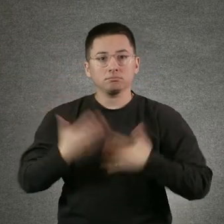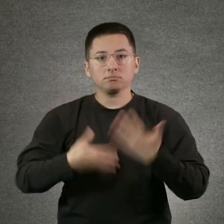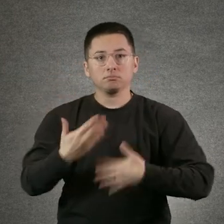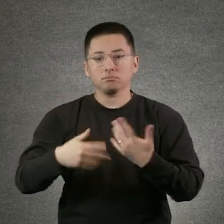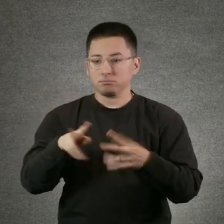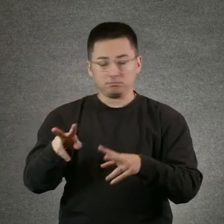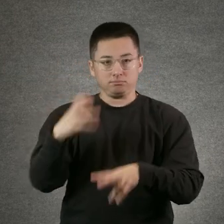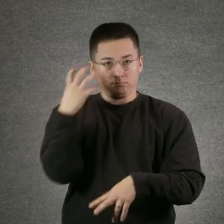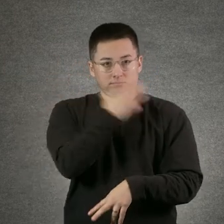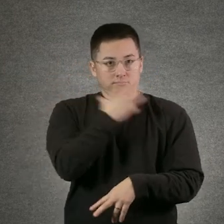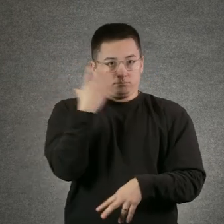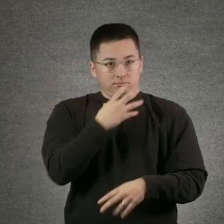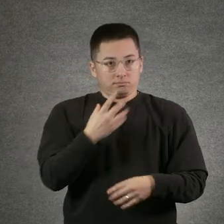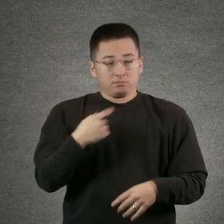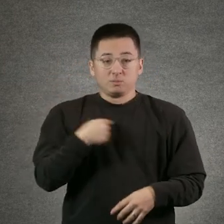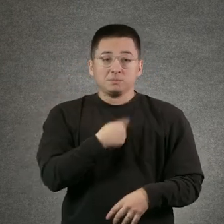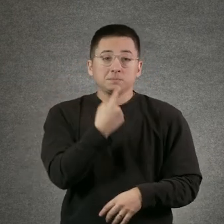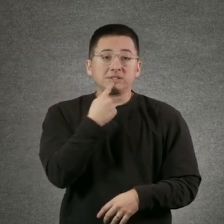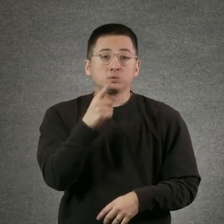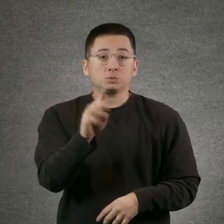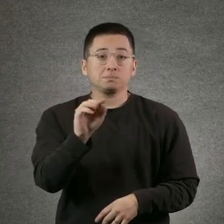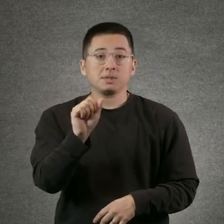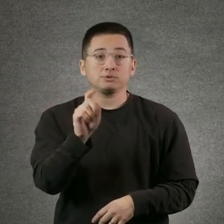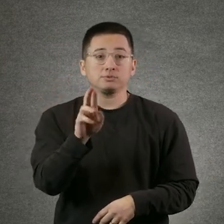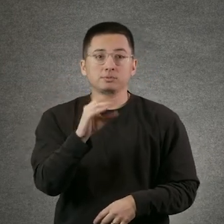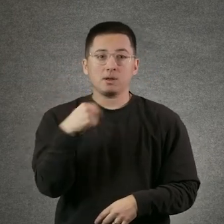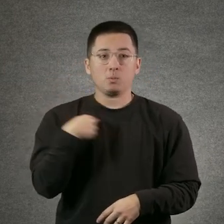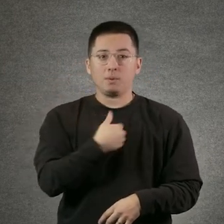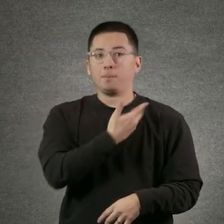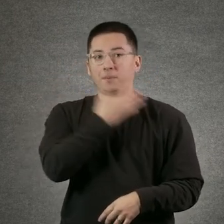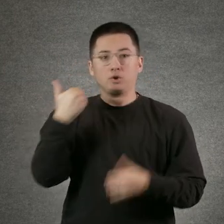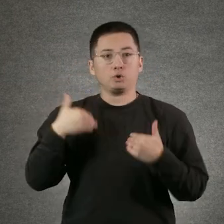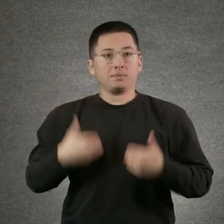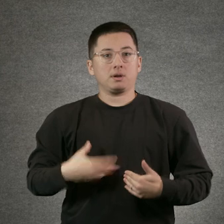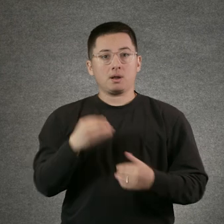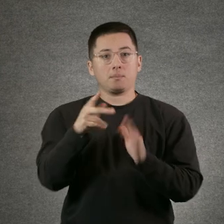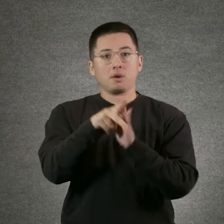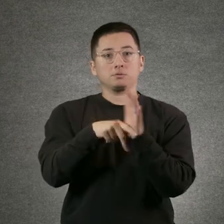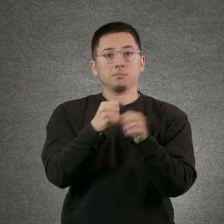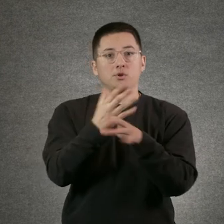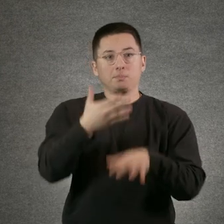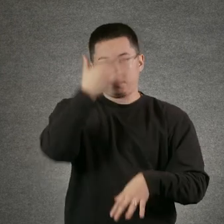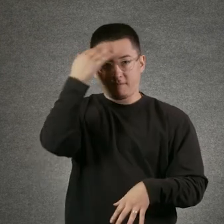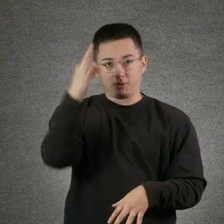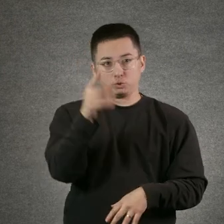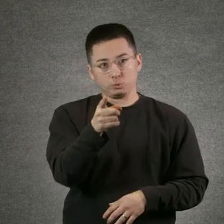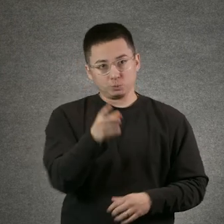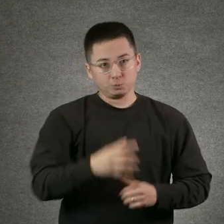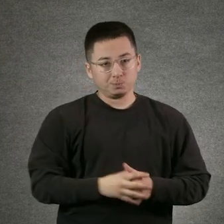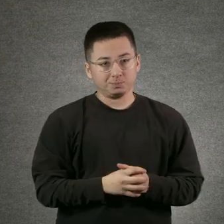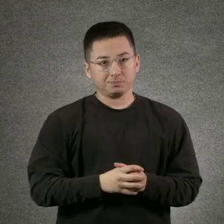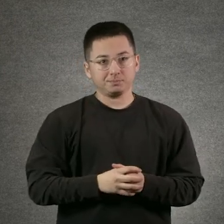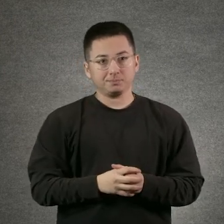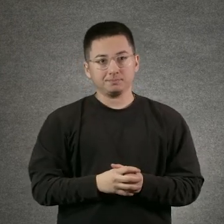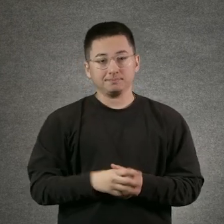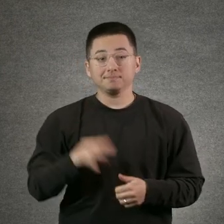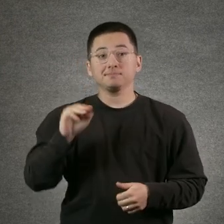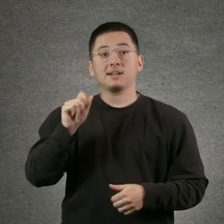And we are better humans and policy makers because of you. I'm Master Hinkle. I'm 30 years old.